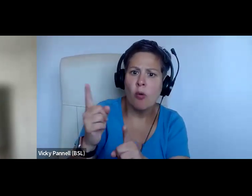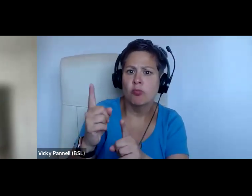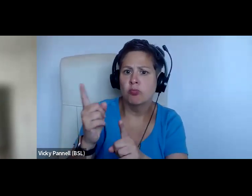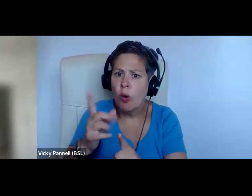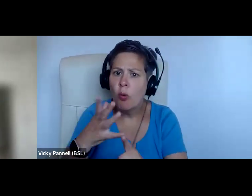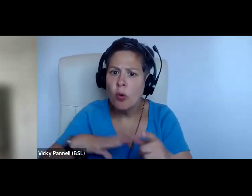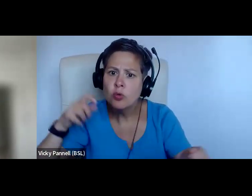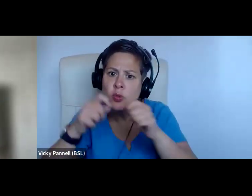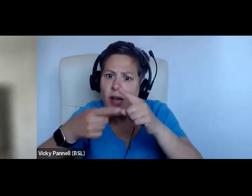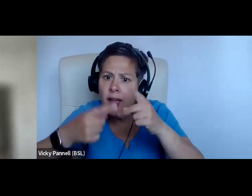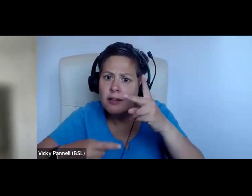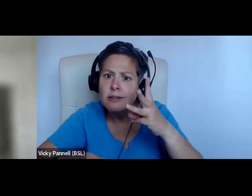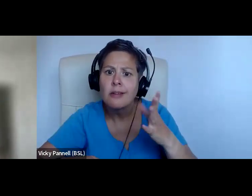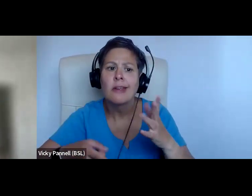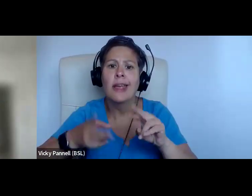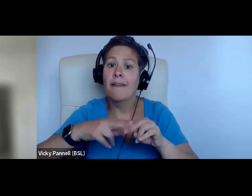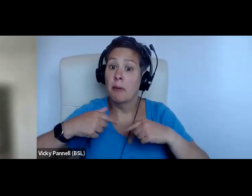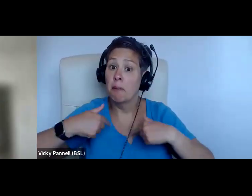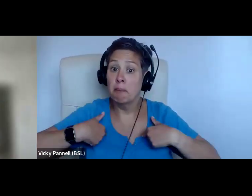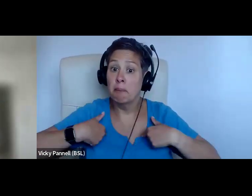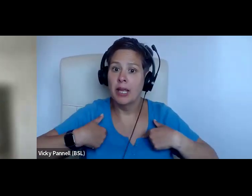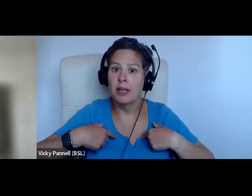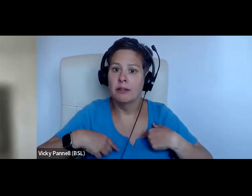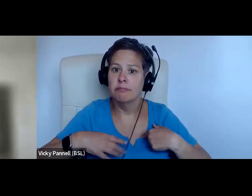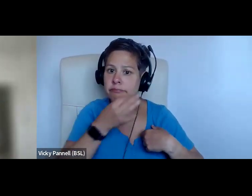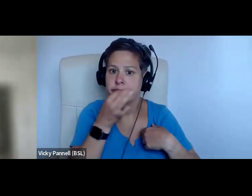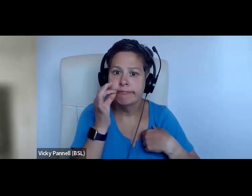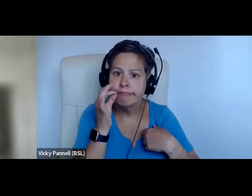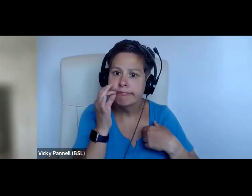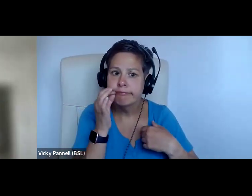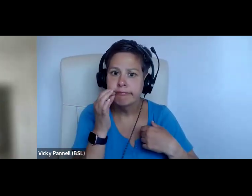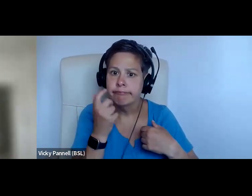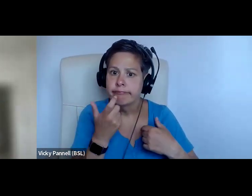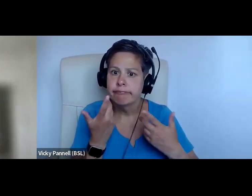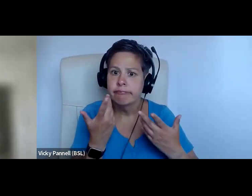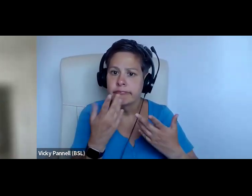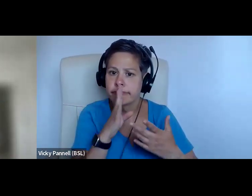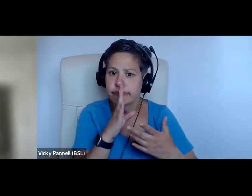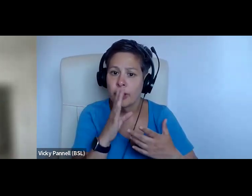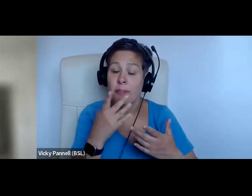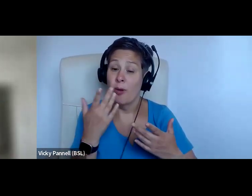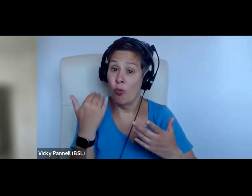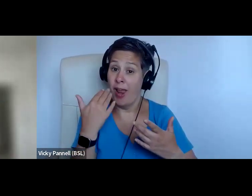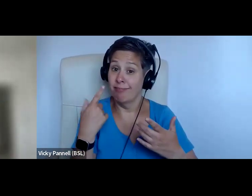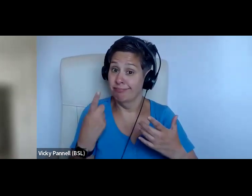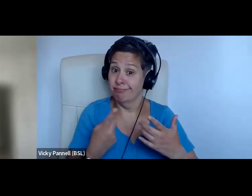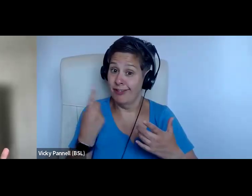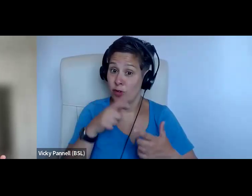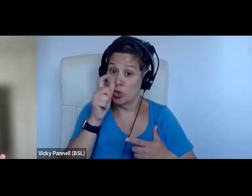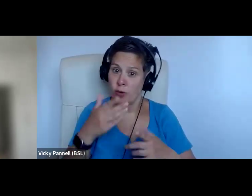running and also going to all the pro vice chancellors, still trying to have the same conversation. I don't think I could